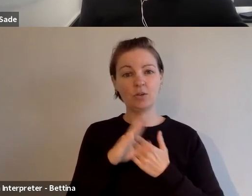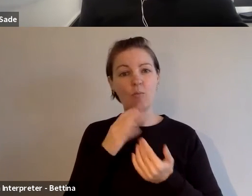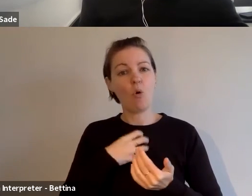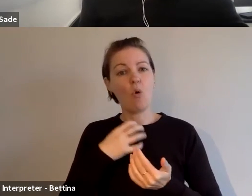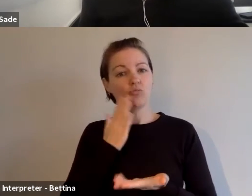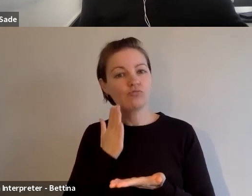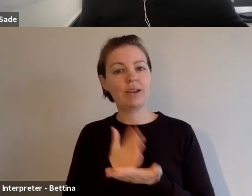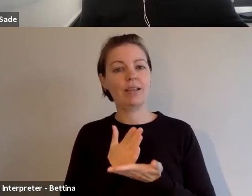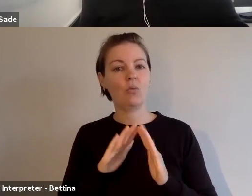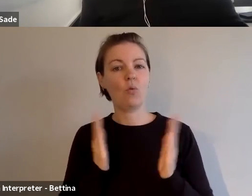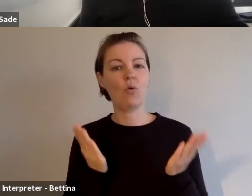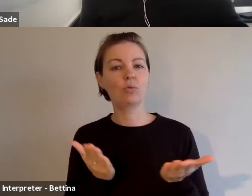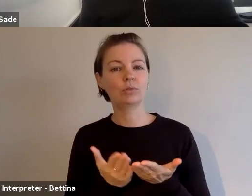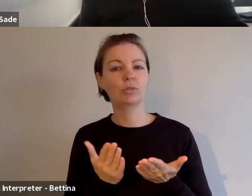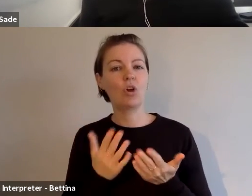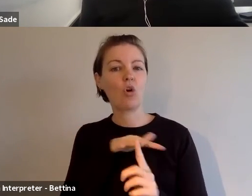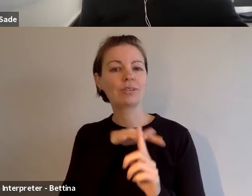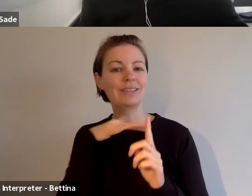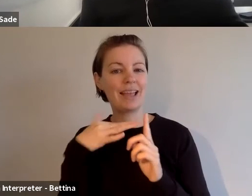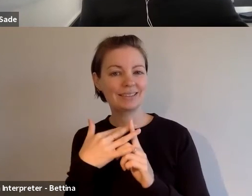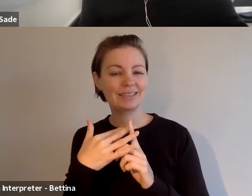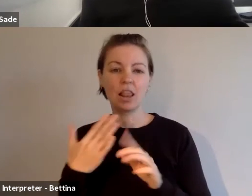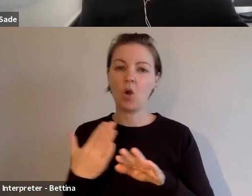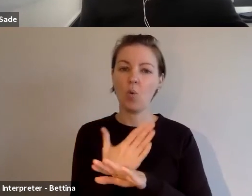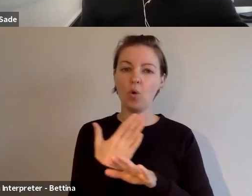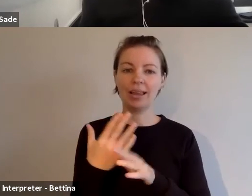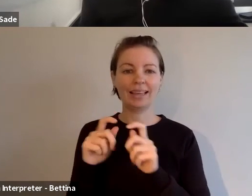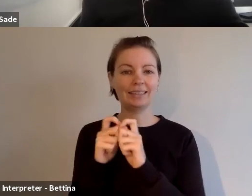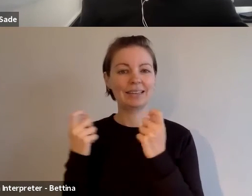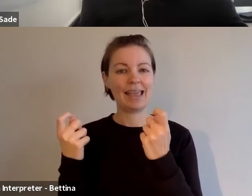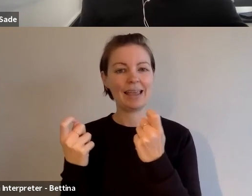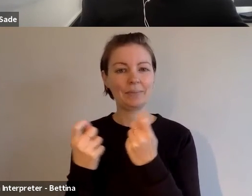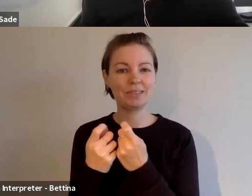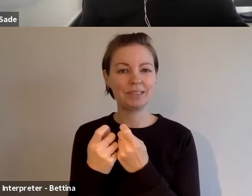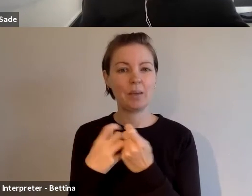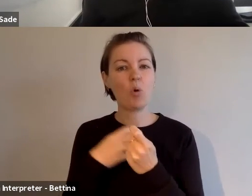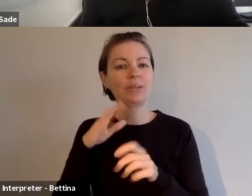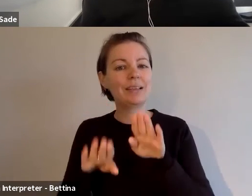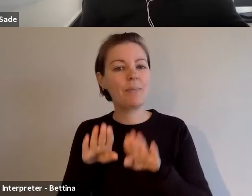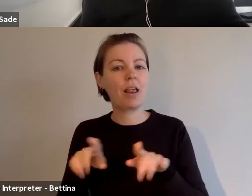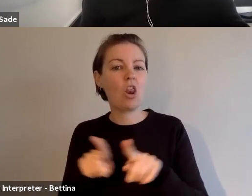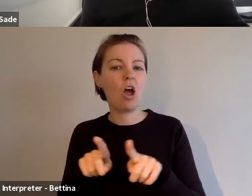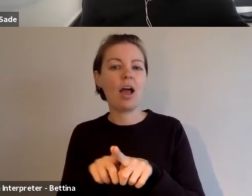. Working in teams that model the types of experiences or contacts that